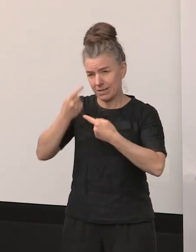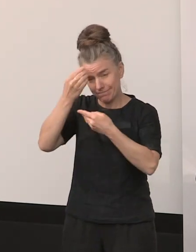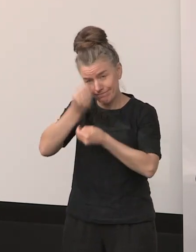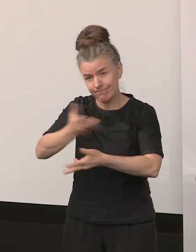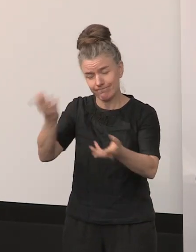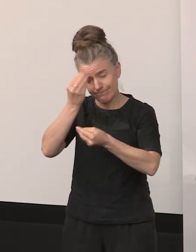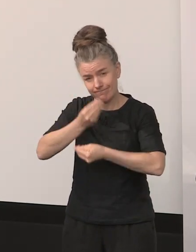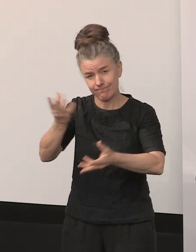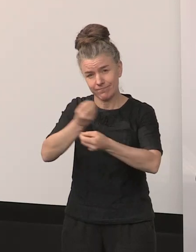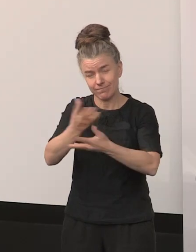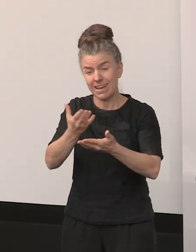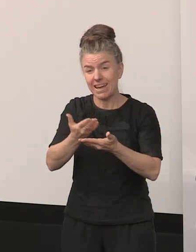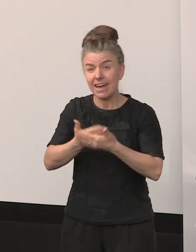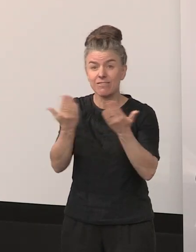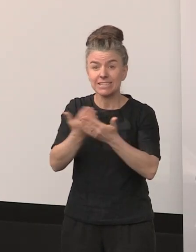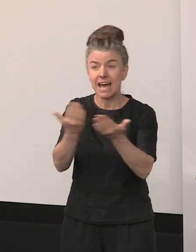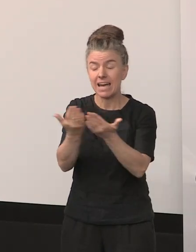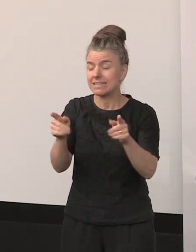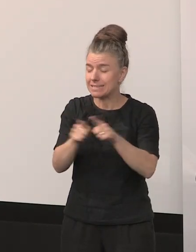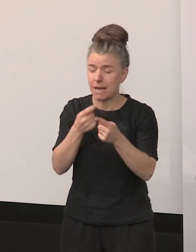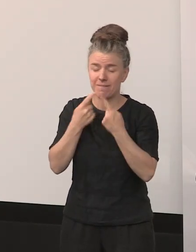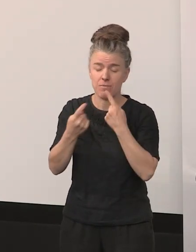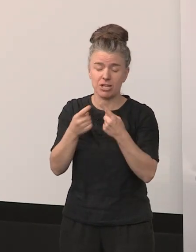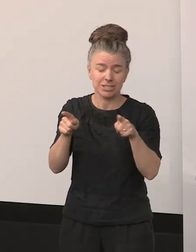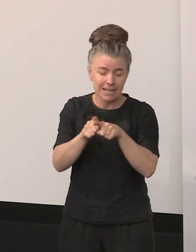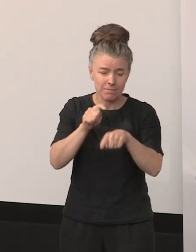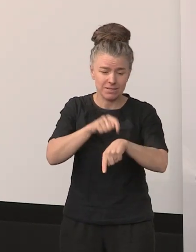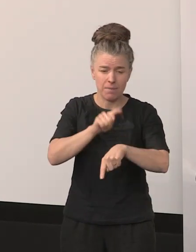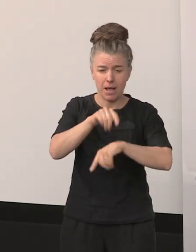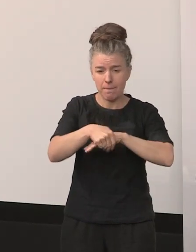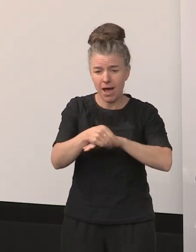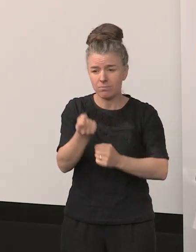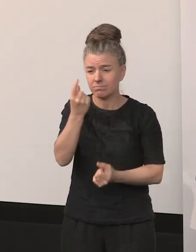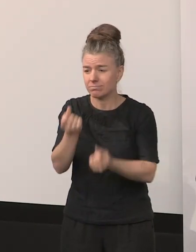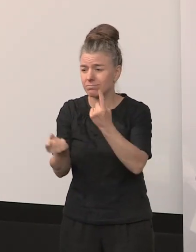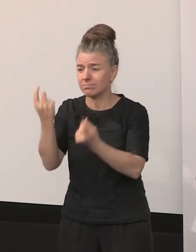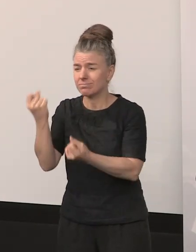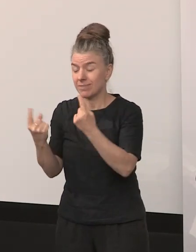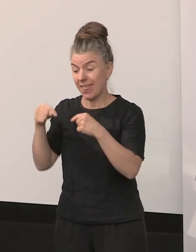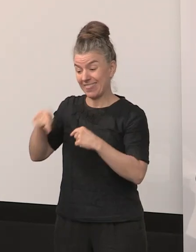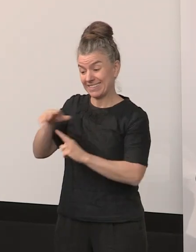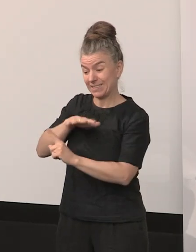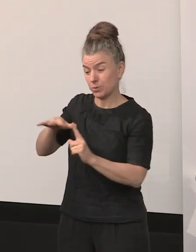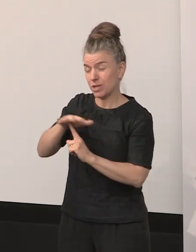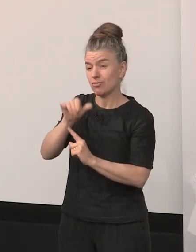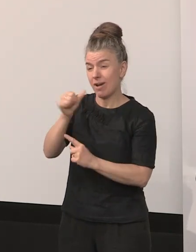stand-up, being open about, and communicating with the public, about what was happening. Every day, everyone